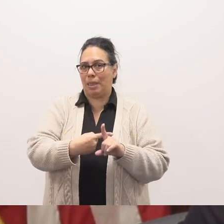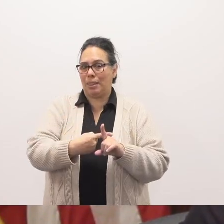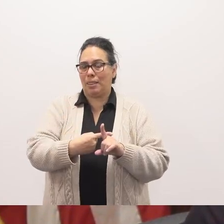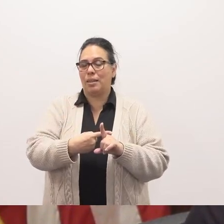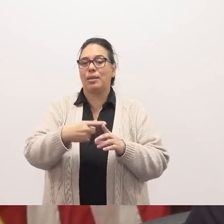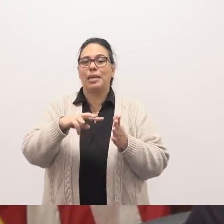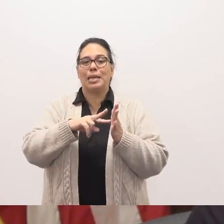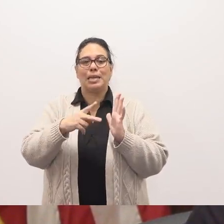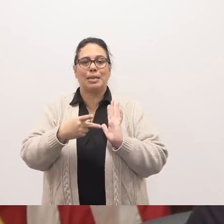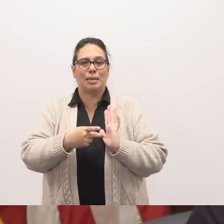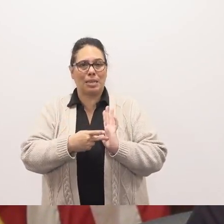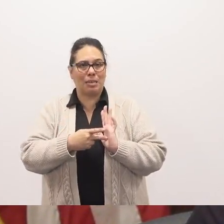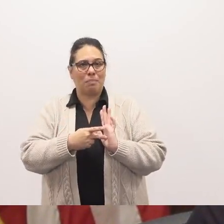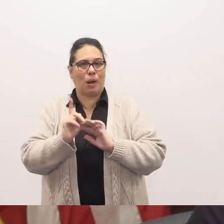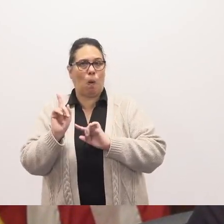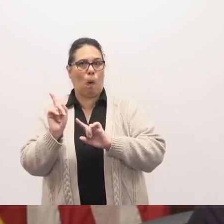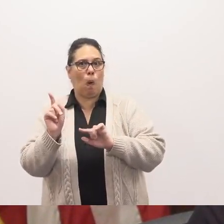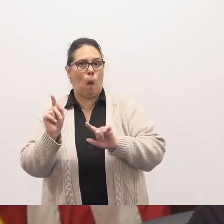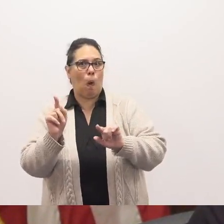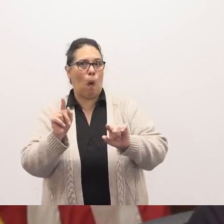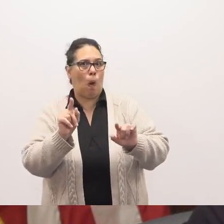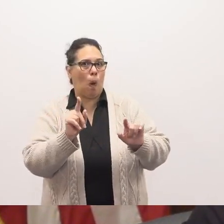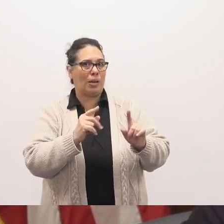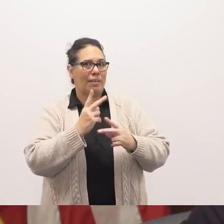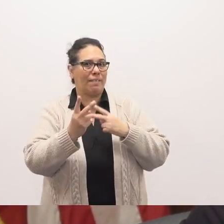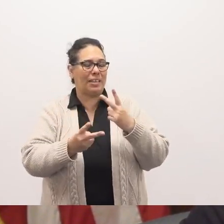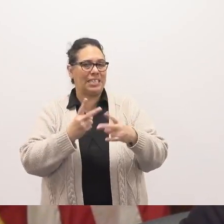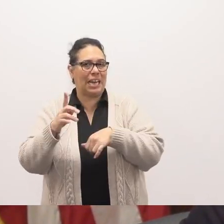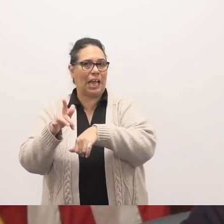that site nights at the high schools have begun. So for those who don't know what they are,